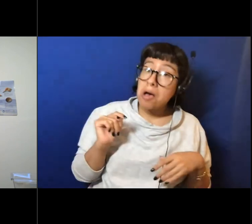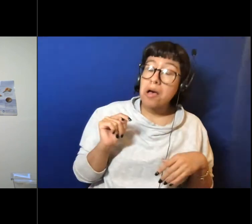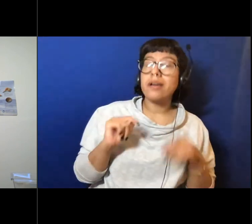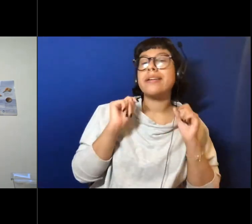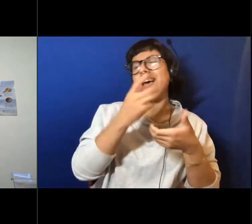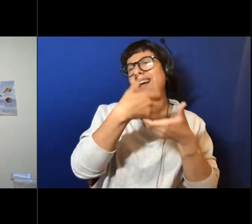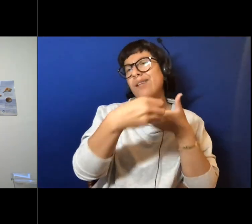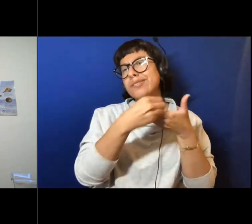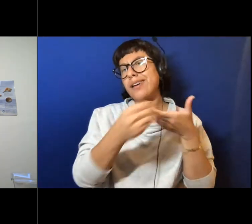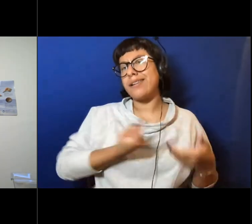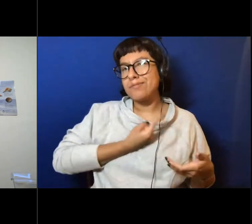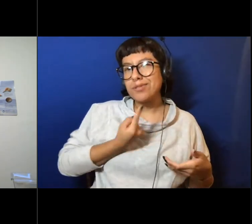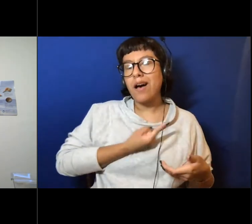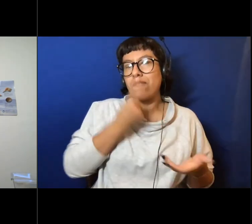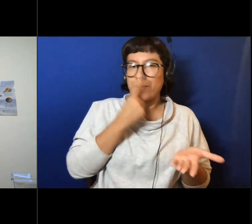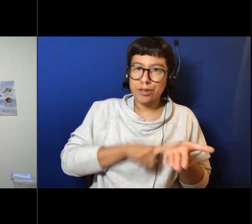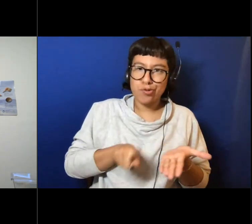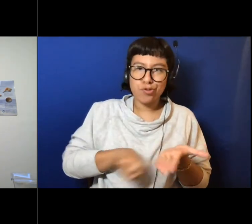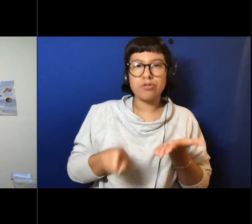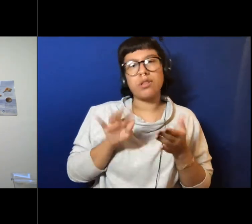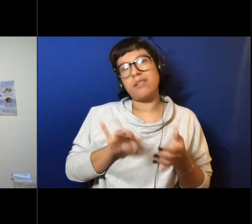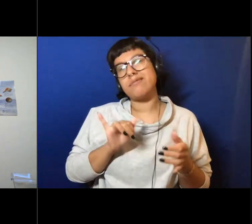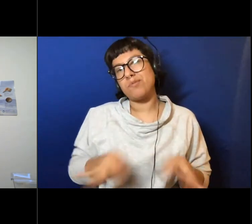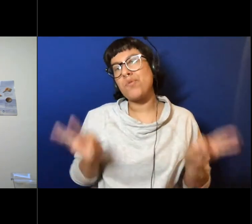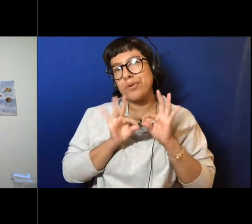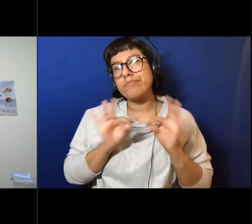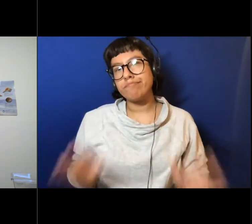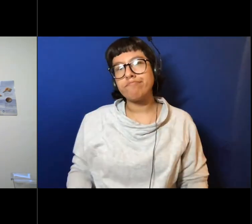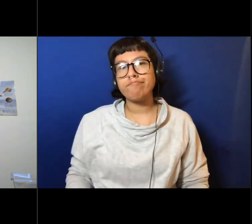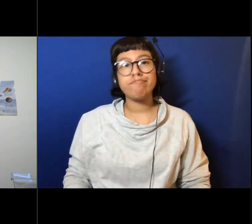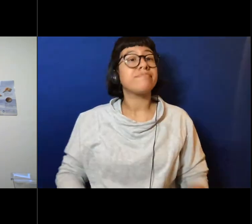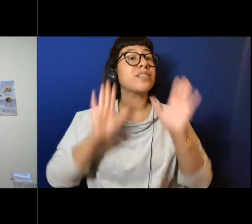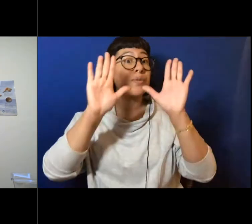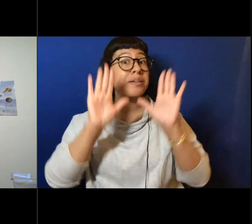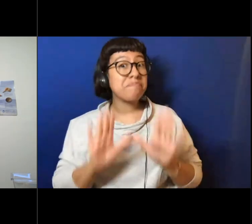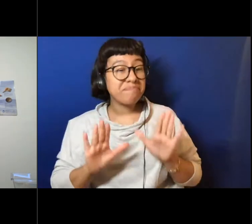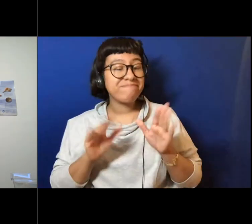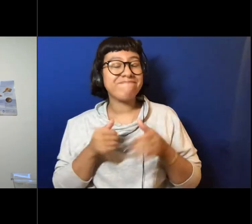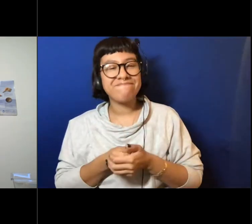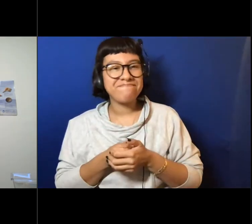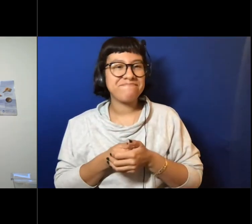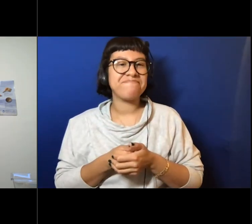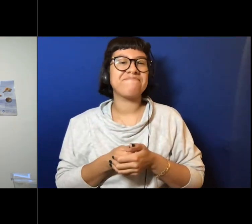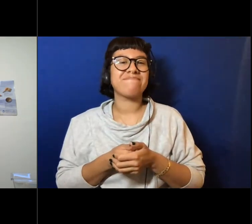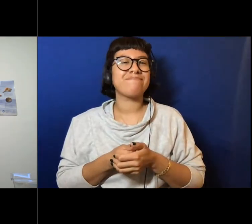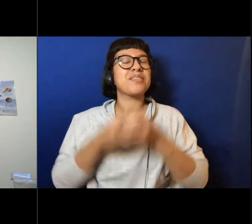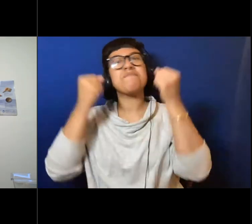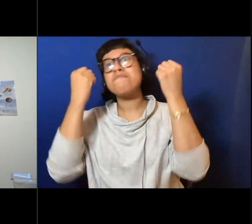and some of the work outside that's really important. Great, all right. There're so many more questions.